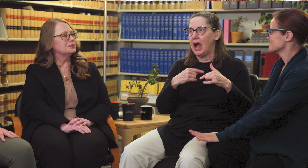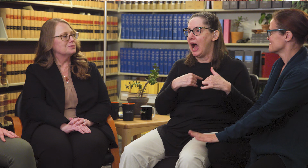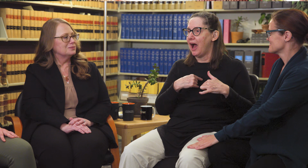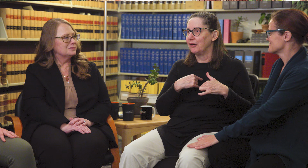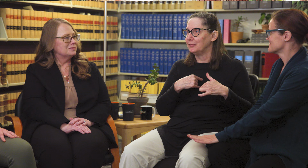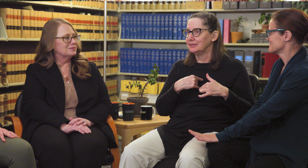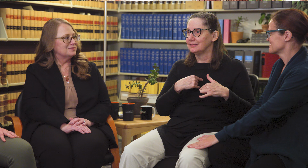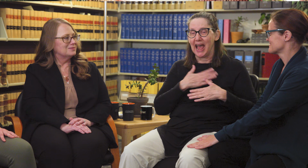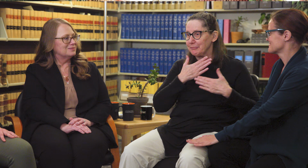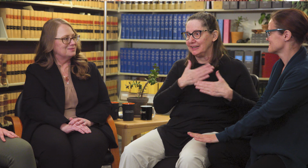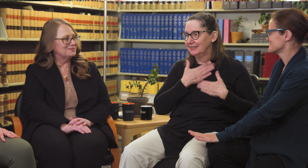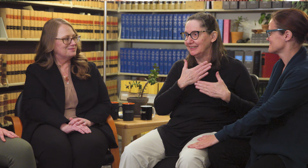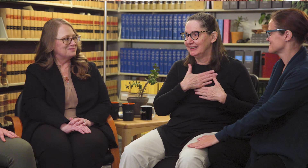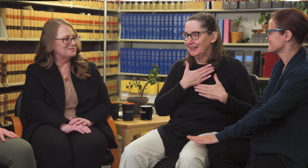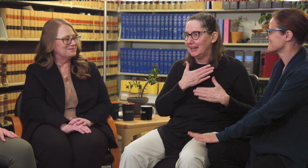I was…happy!